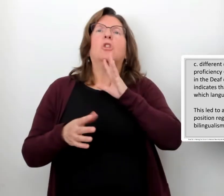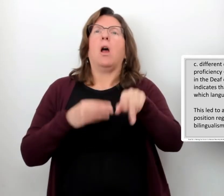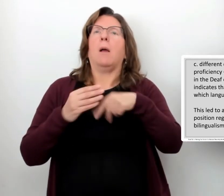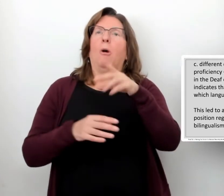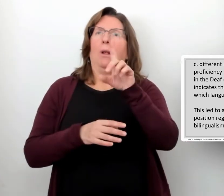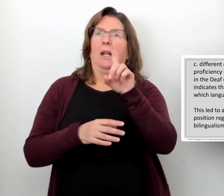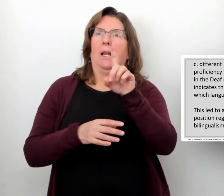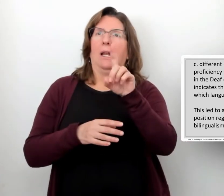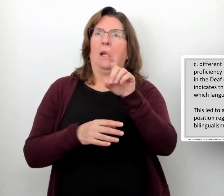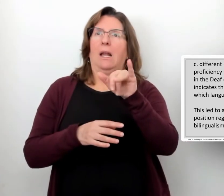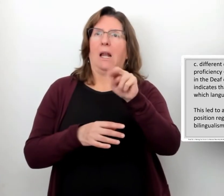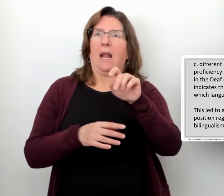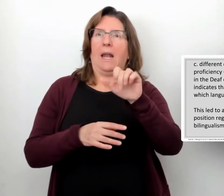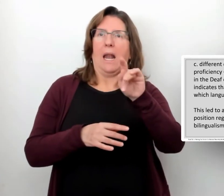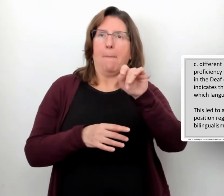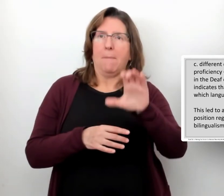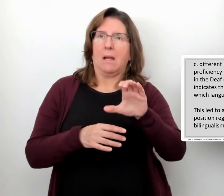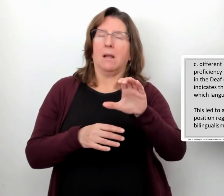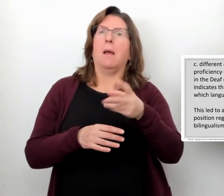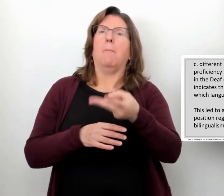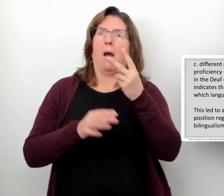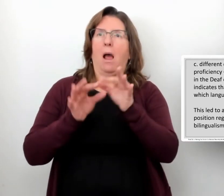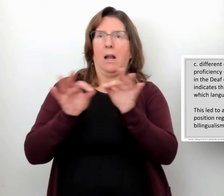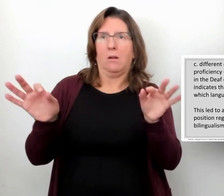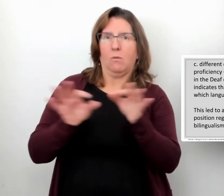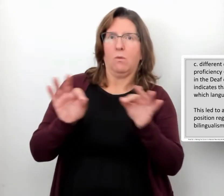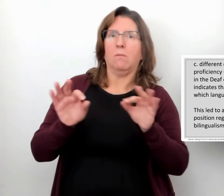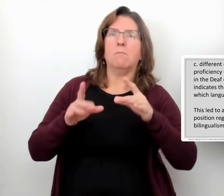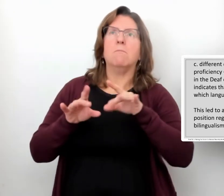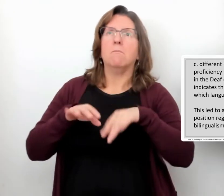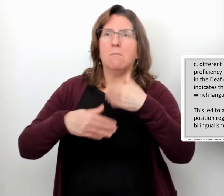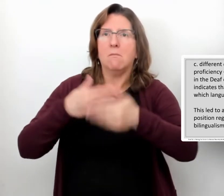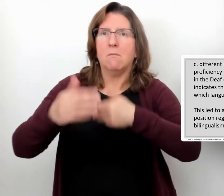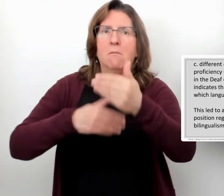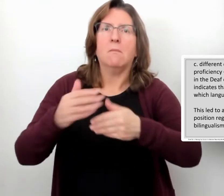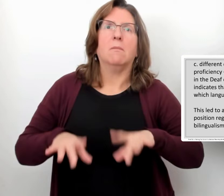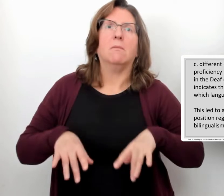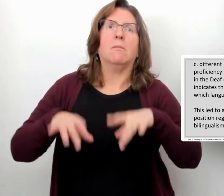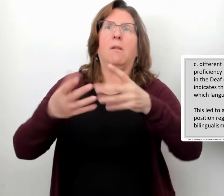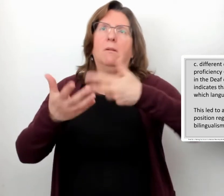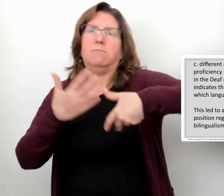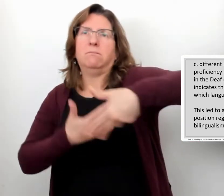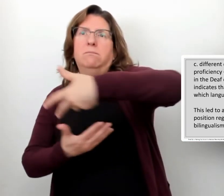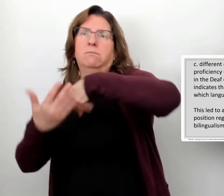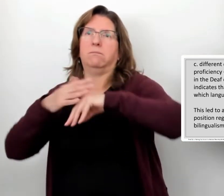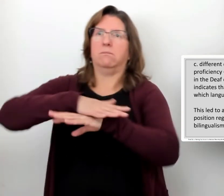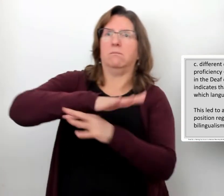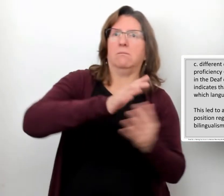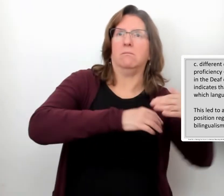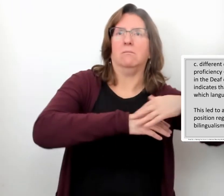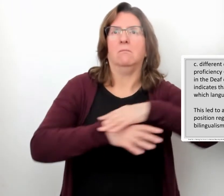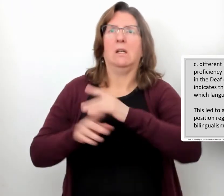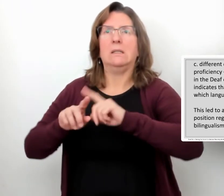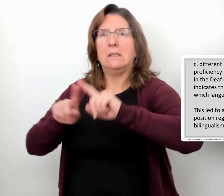This research shows that 'dynamic bilingualism' in language acquisition is a more 'natural' approach.